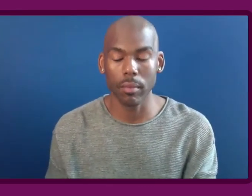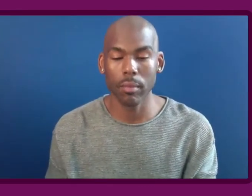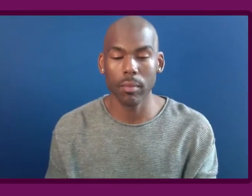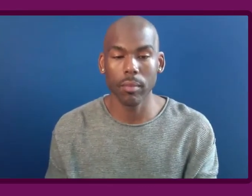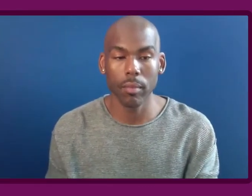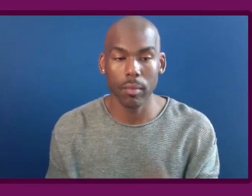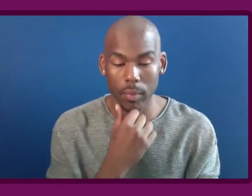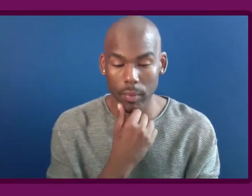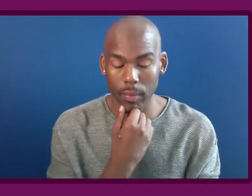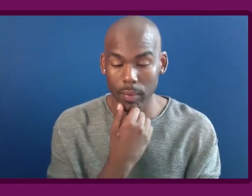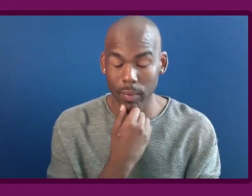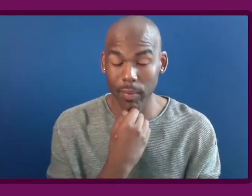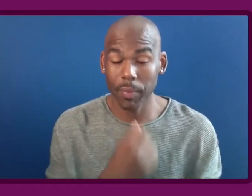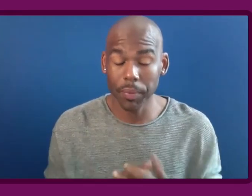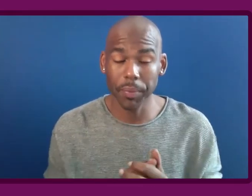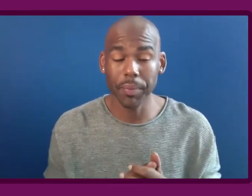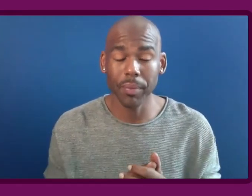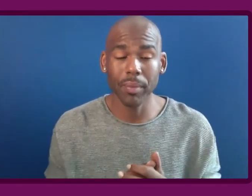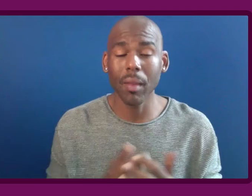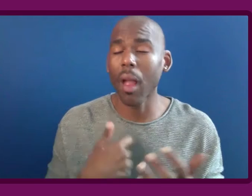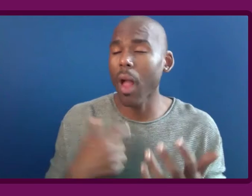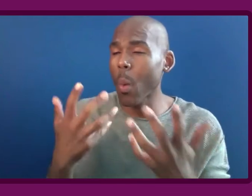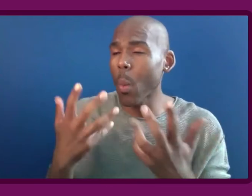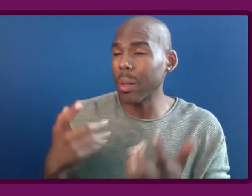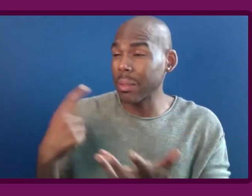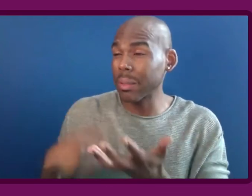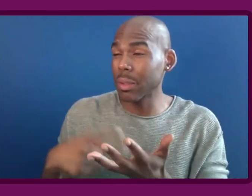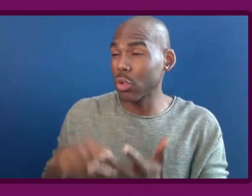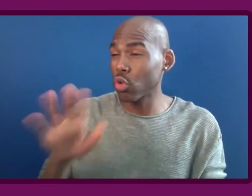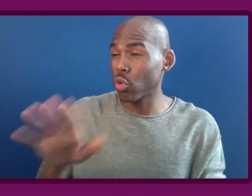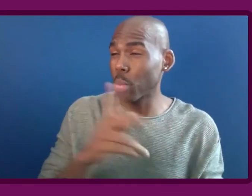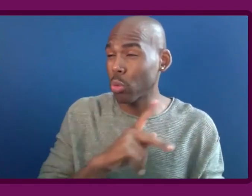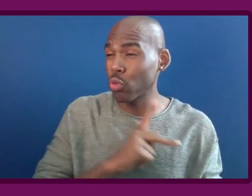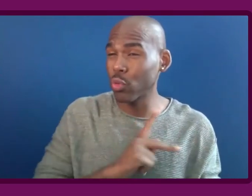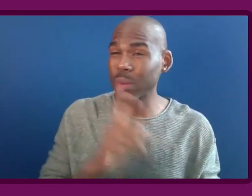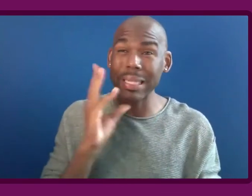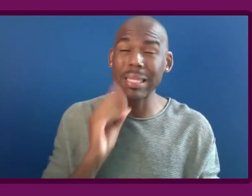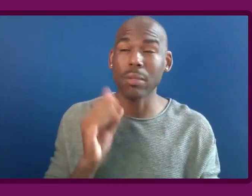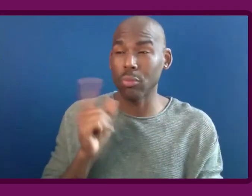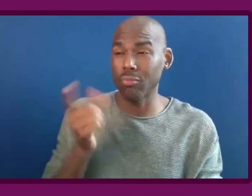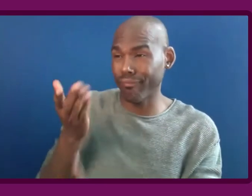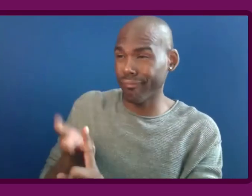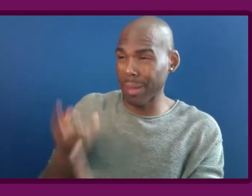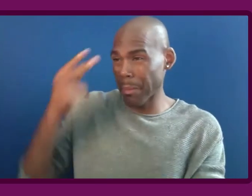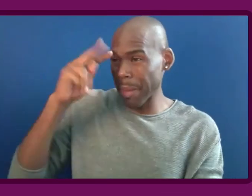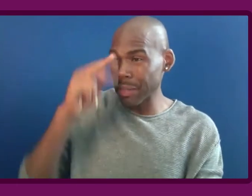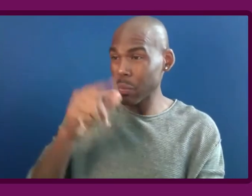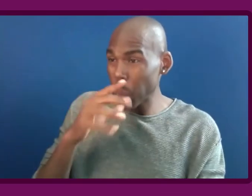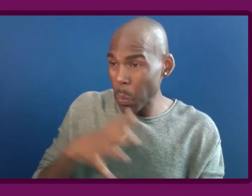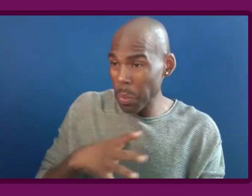I wasn't born with a disability. When I was 13, I didn't have an accident or anything, just